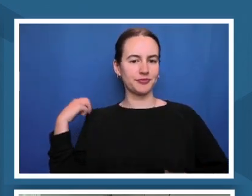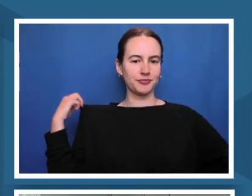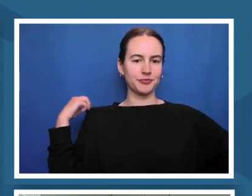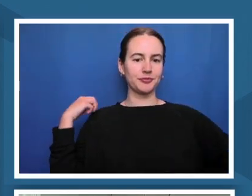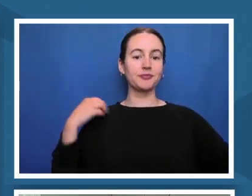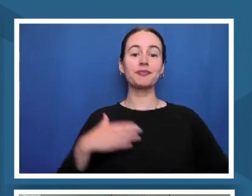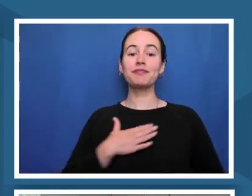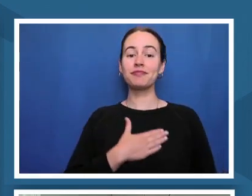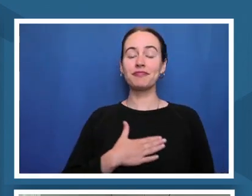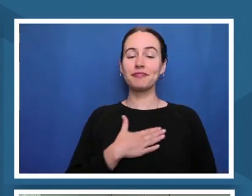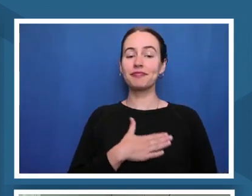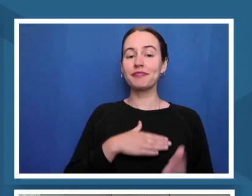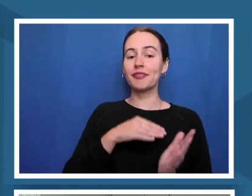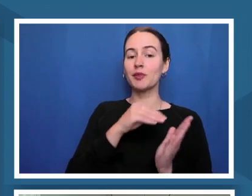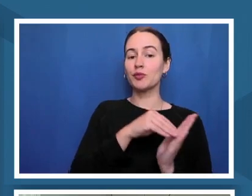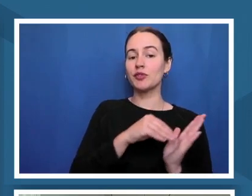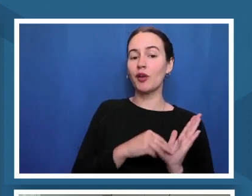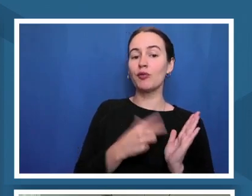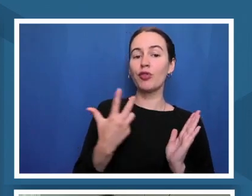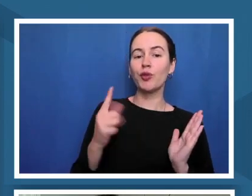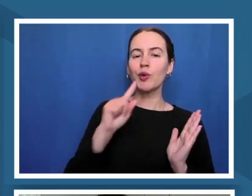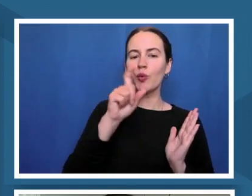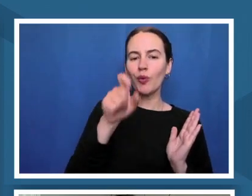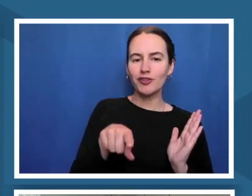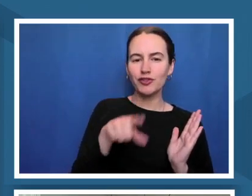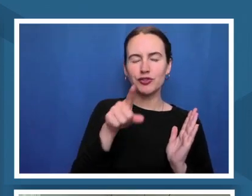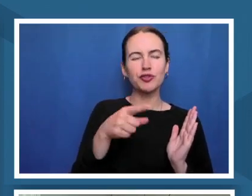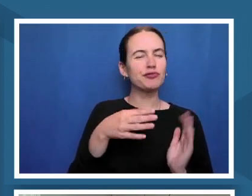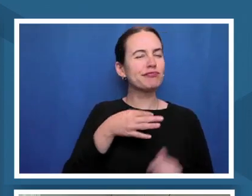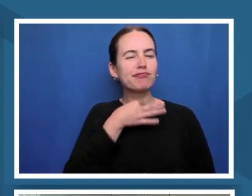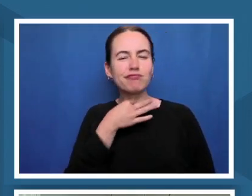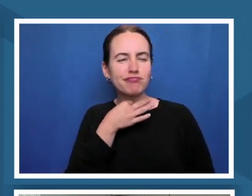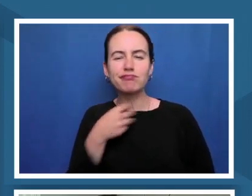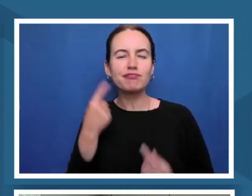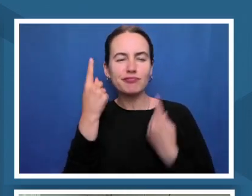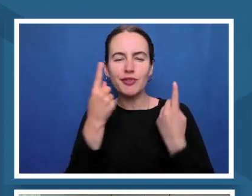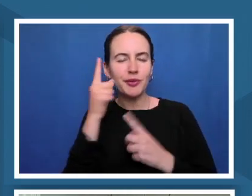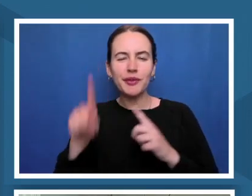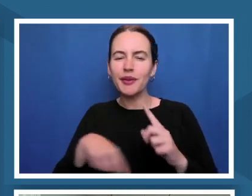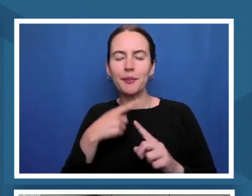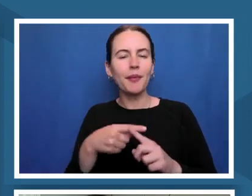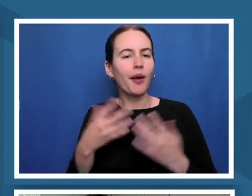questions what are you wondering about